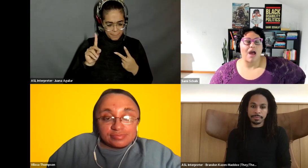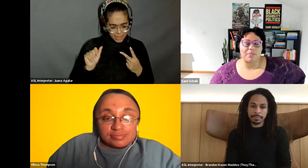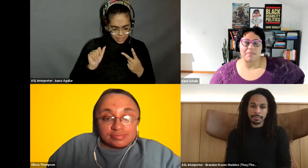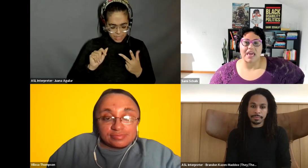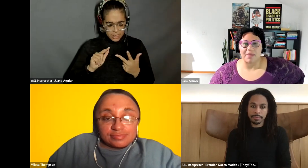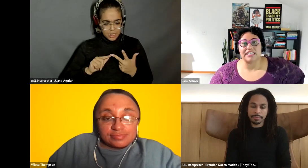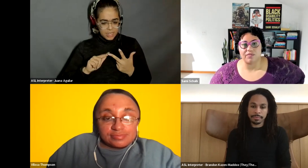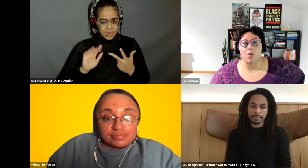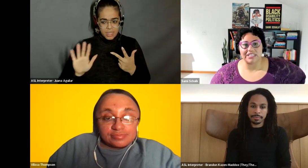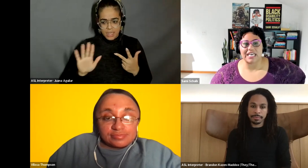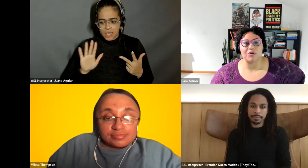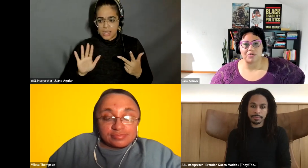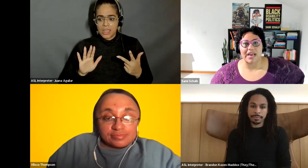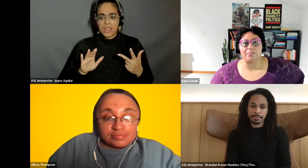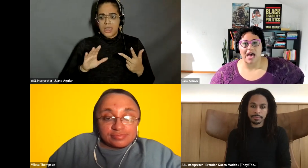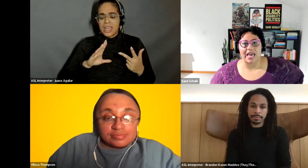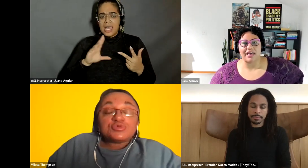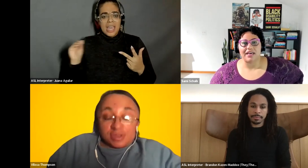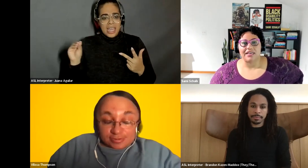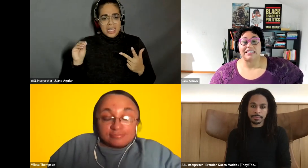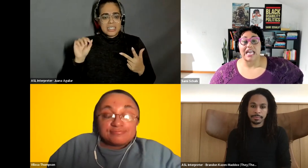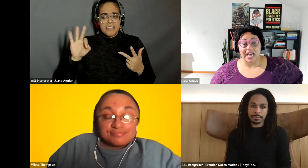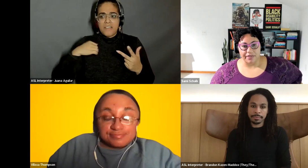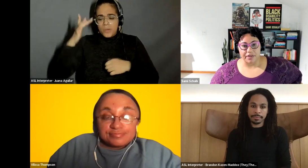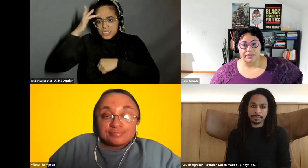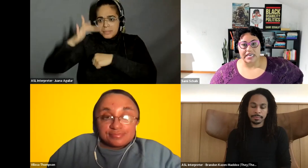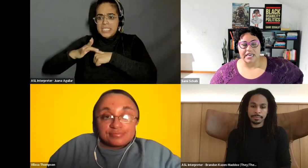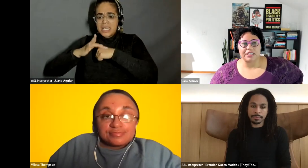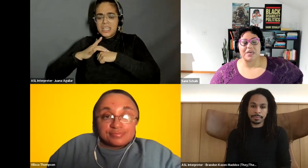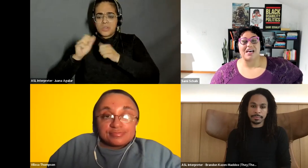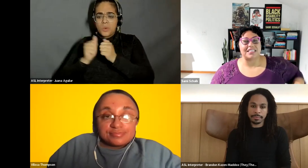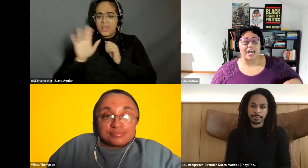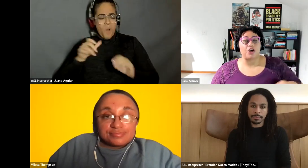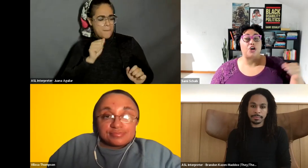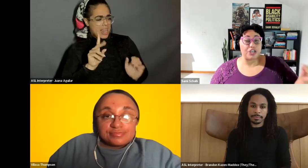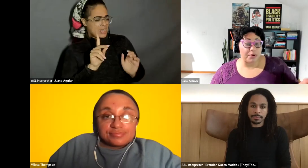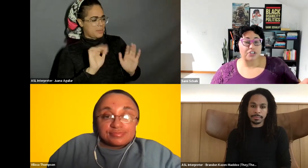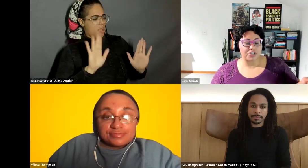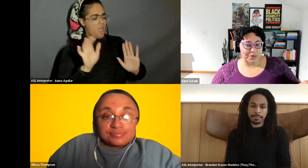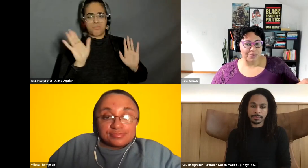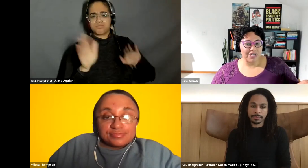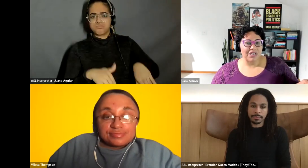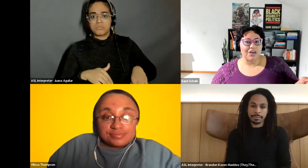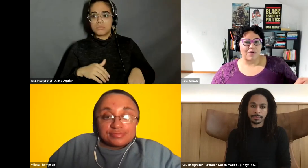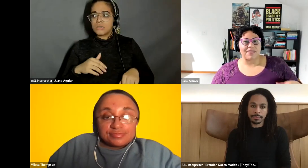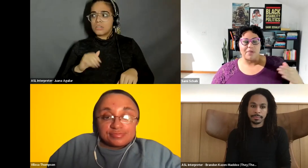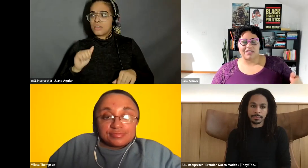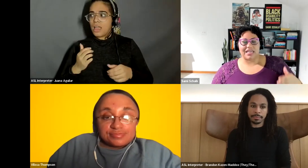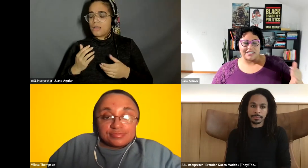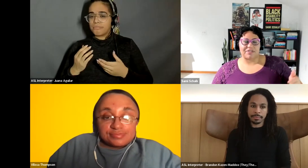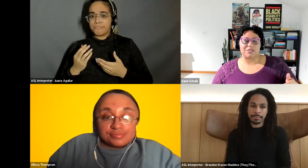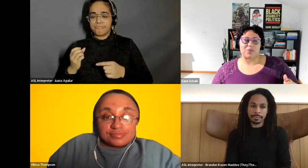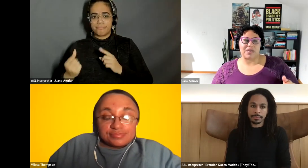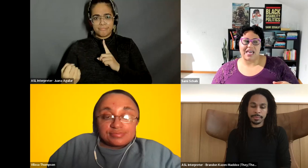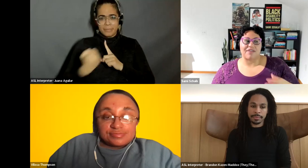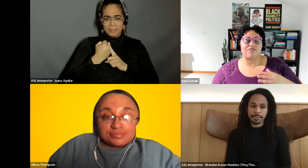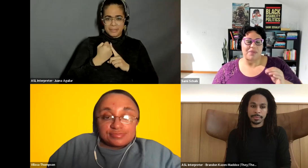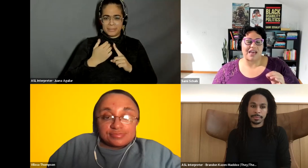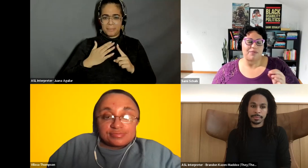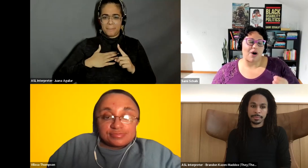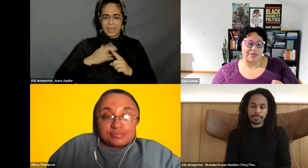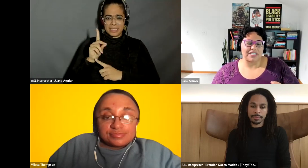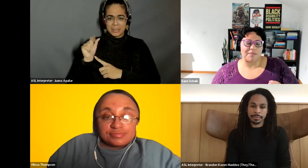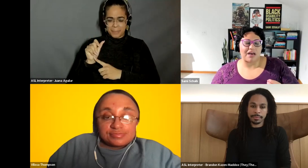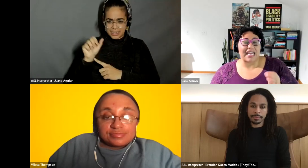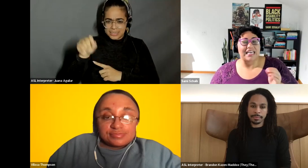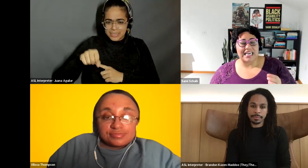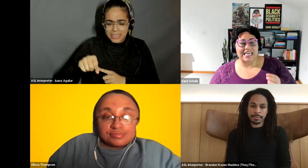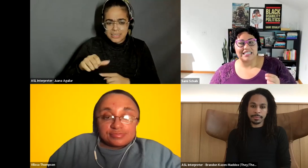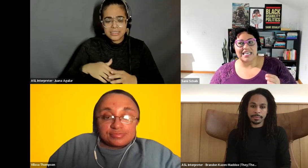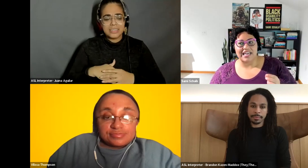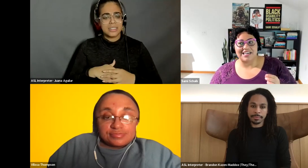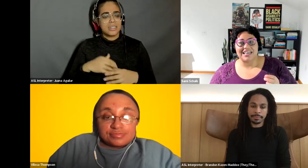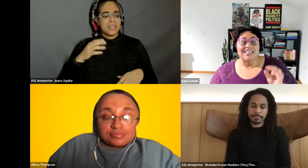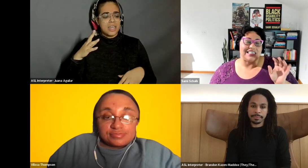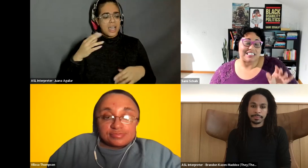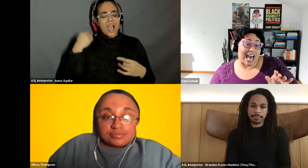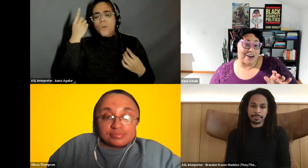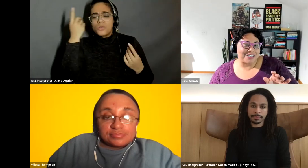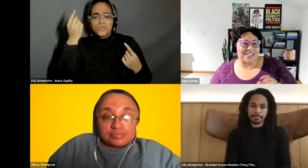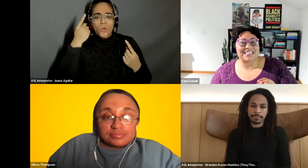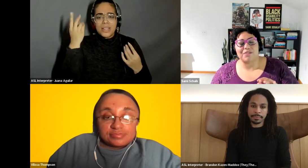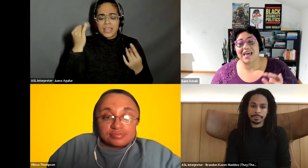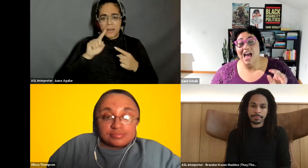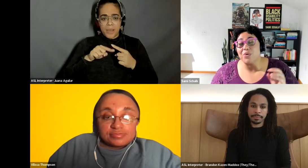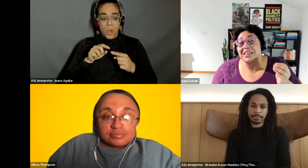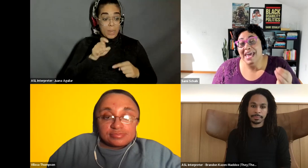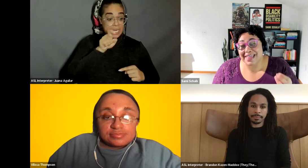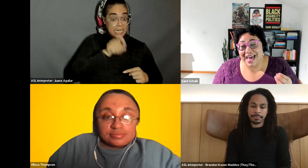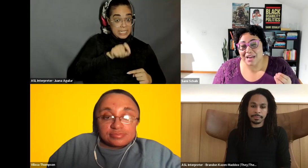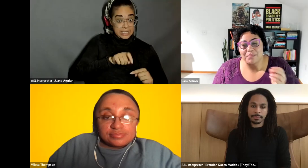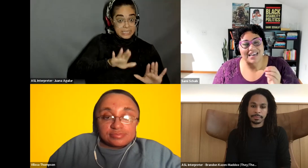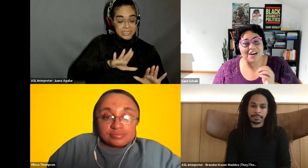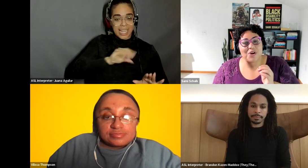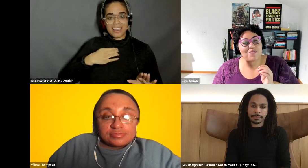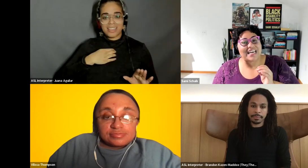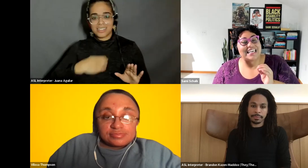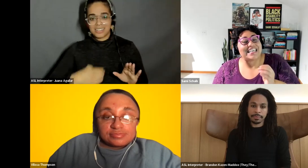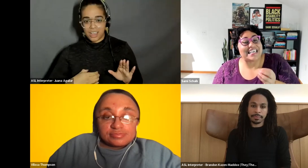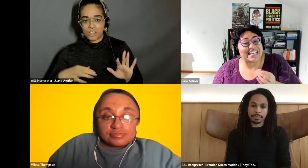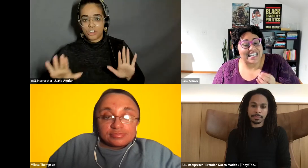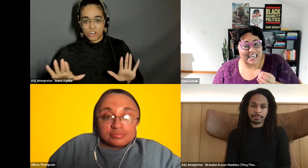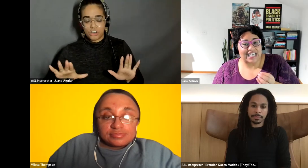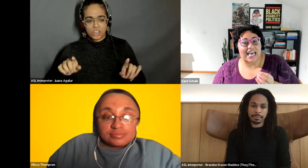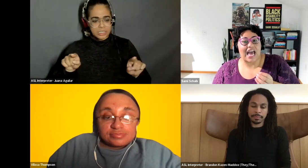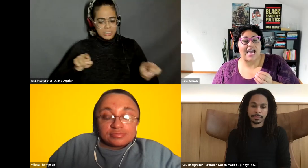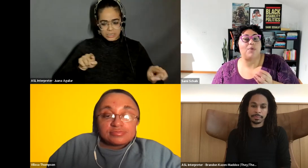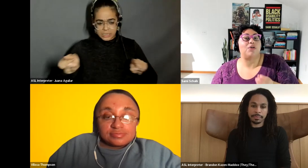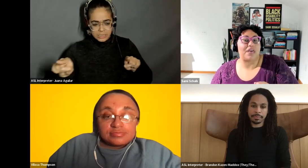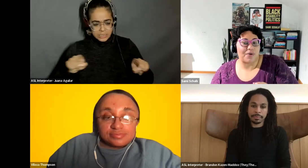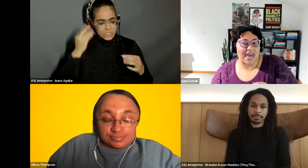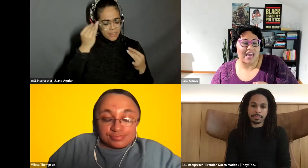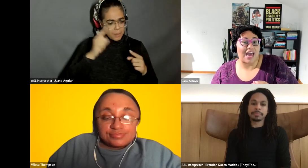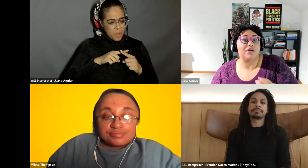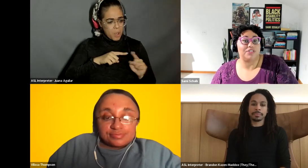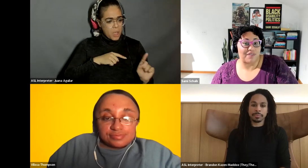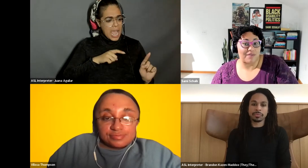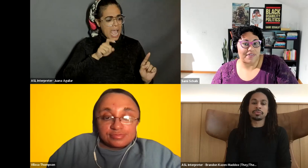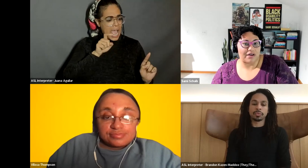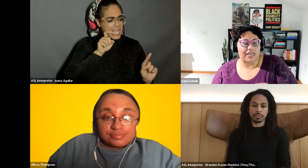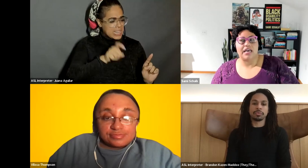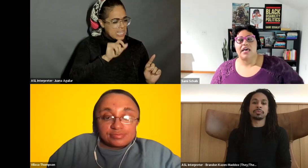Sami Schalk: probably making myself more disabled right by denying those things because I could push through right The difference between like for me, I would always thought about like, needs and desires things that I'm like. I would like that. But I don't know if I need it like. I will be okay. I will survive without it